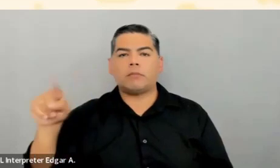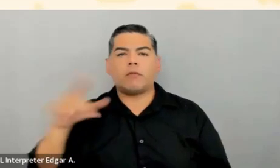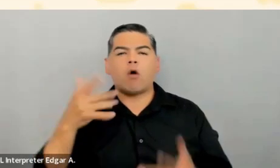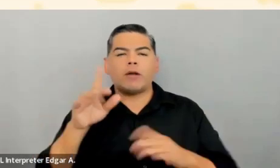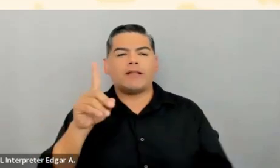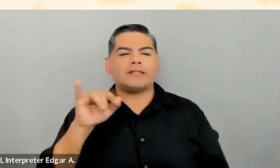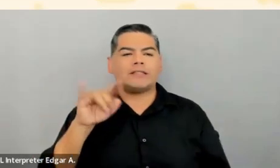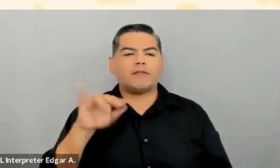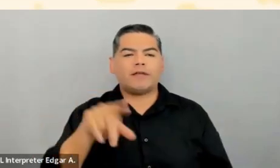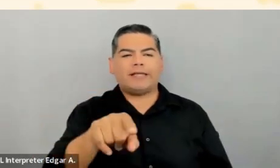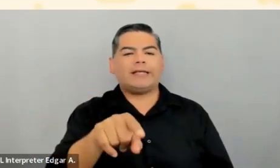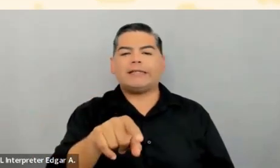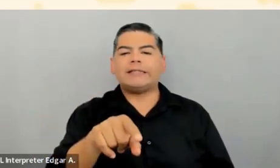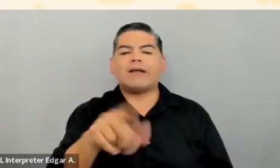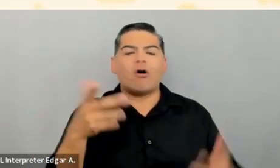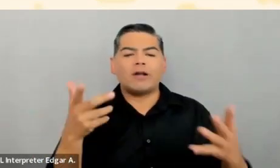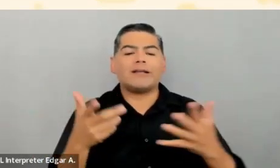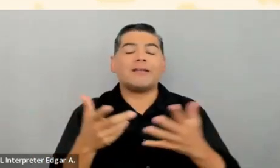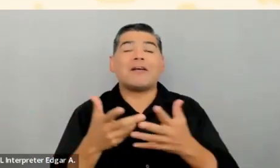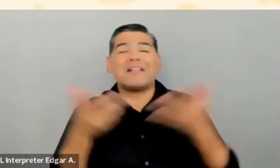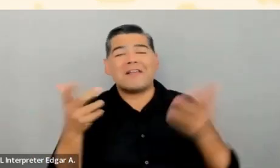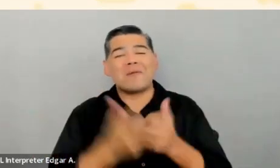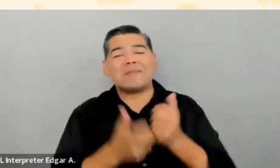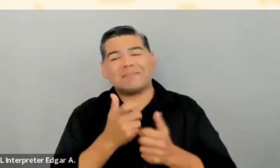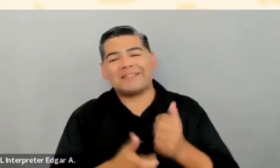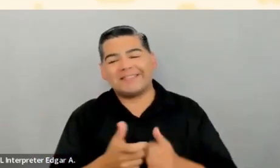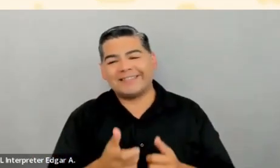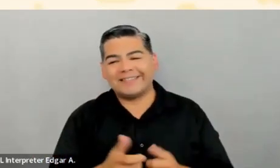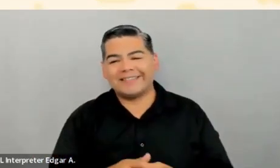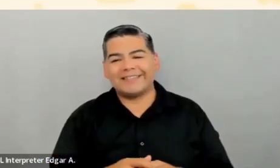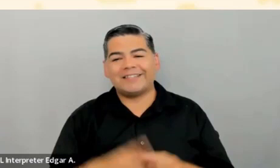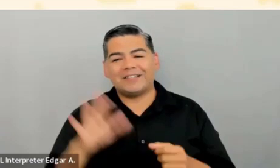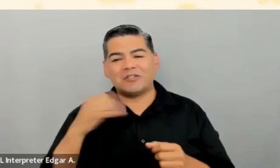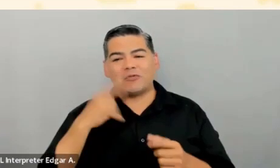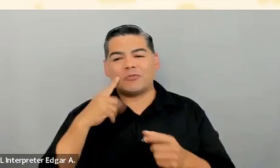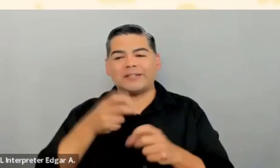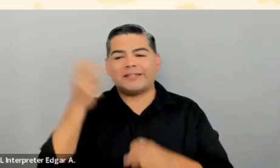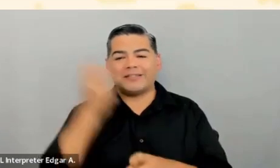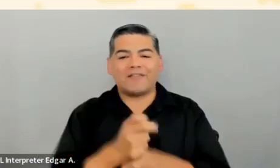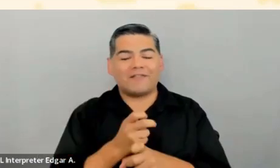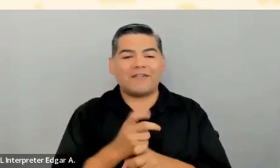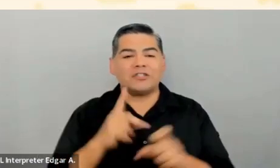already creating a lot of problems. So it is going to be very hard to even test